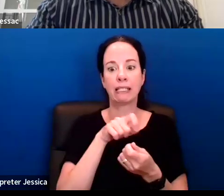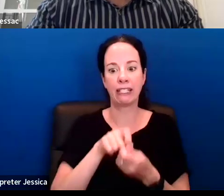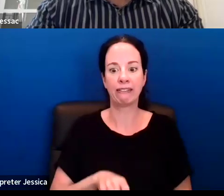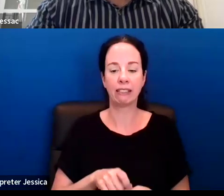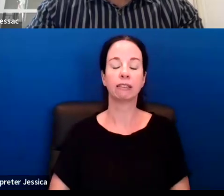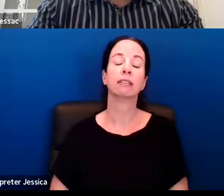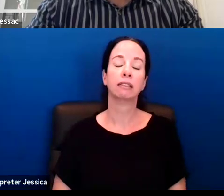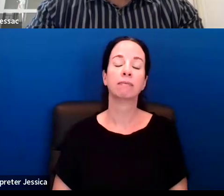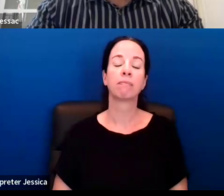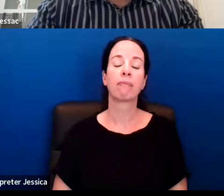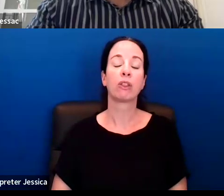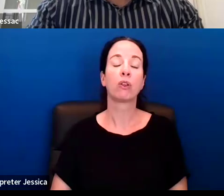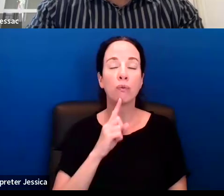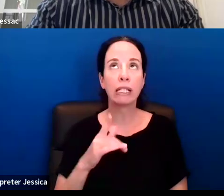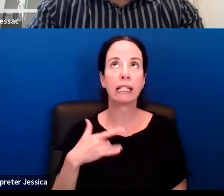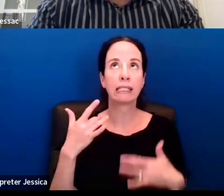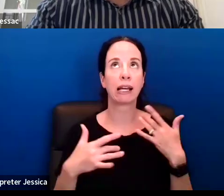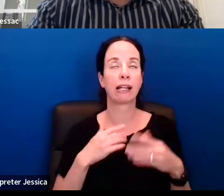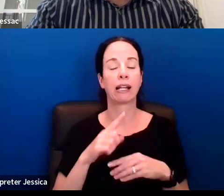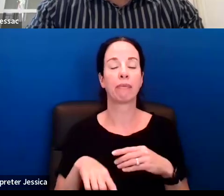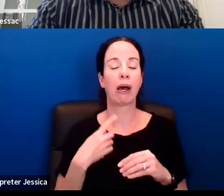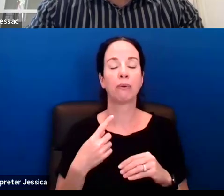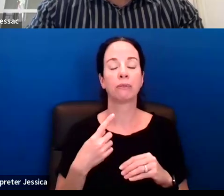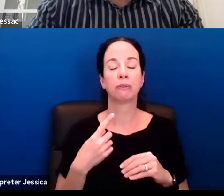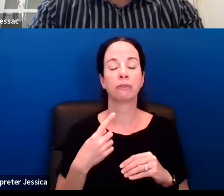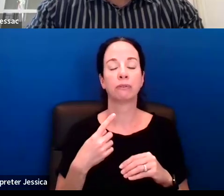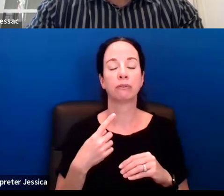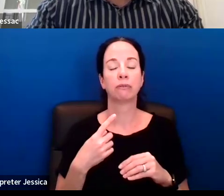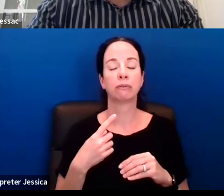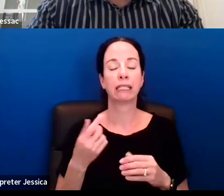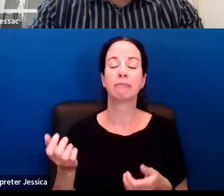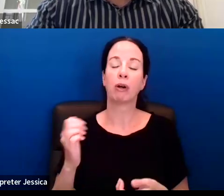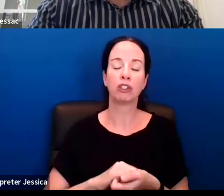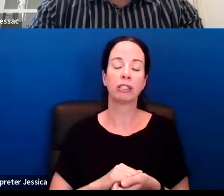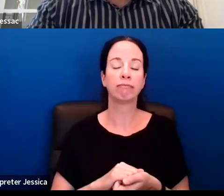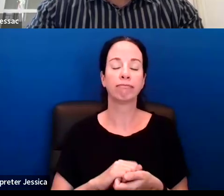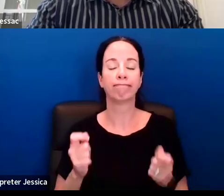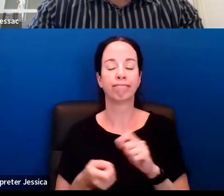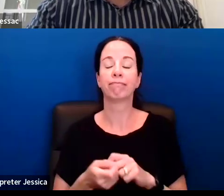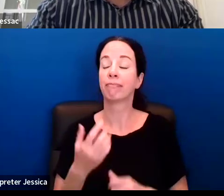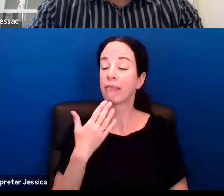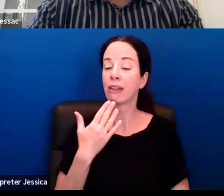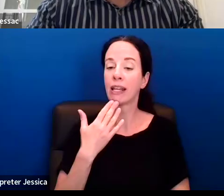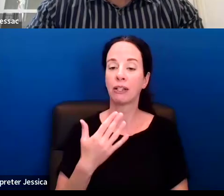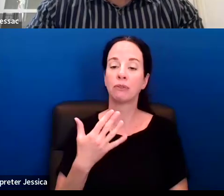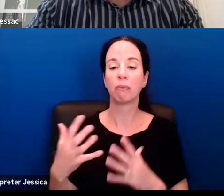I'm really excited about this partnership, and thank you so much. We'll talk a little